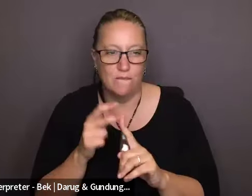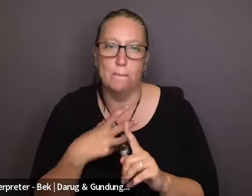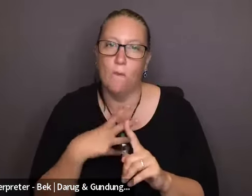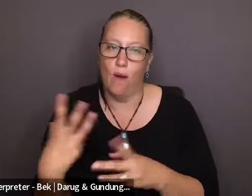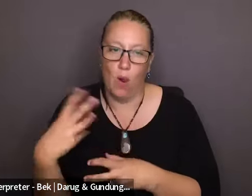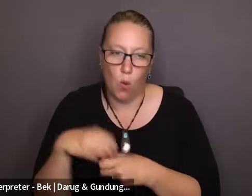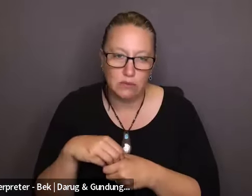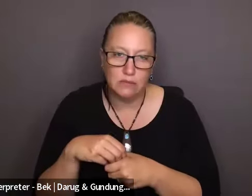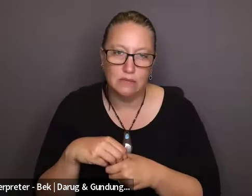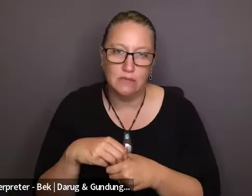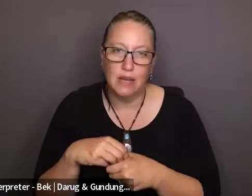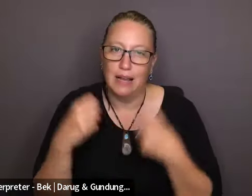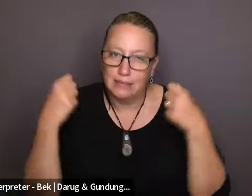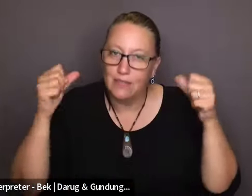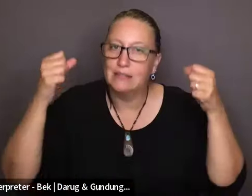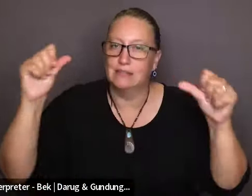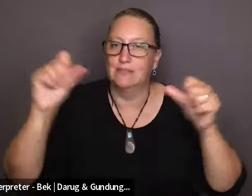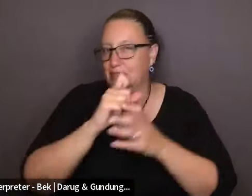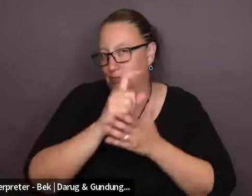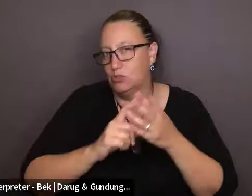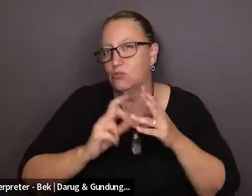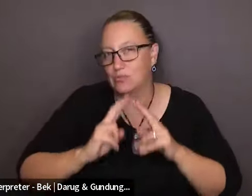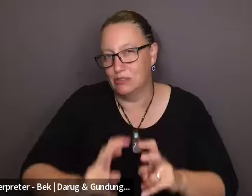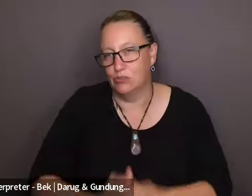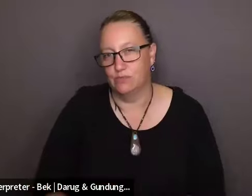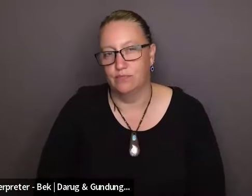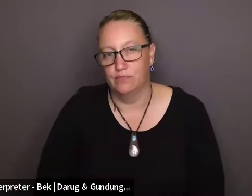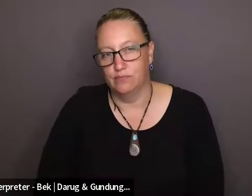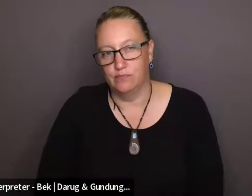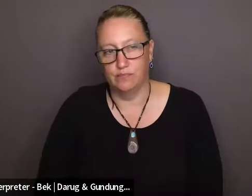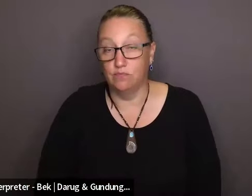and accountability over time . Third, it gives us a